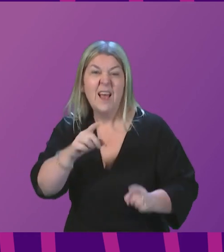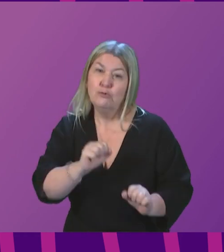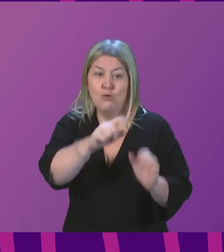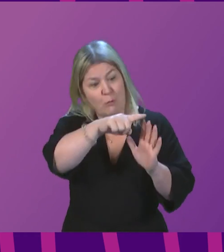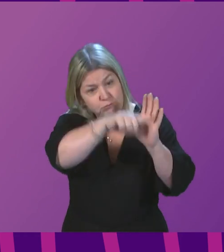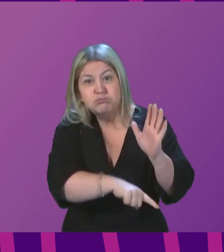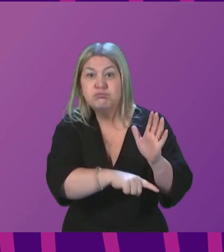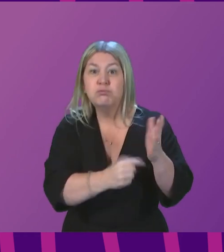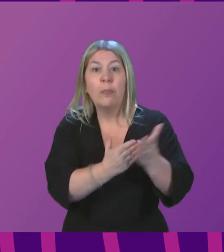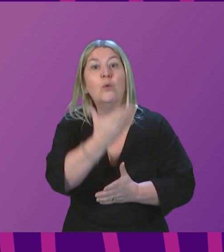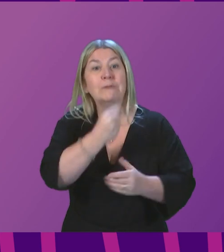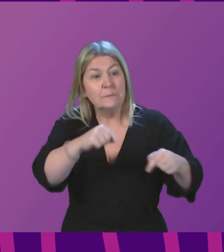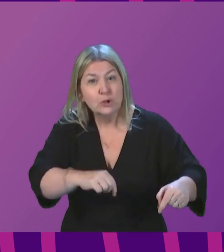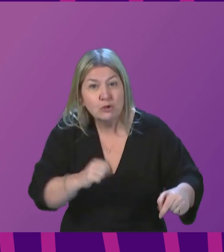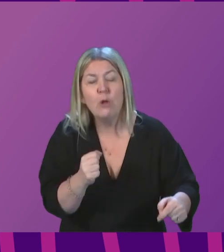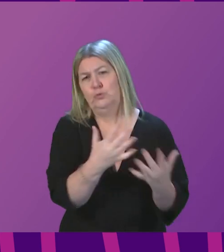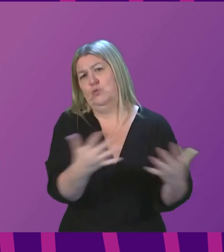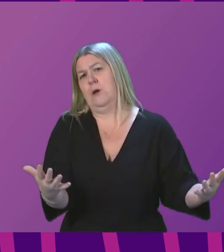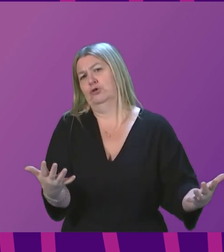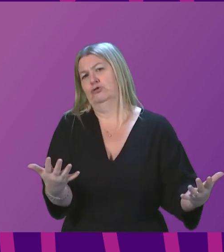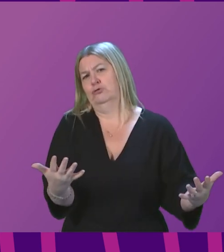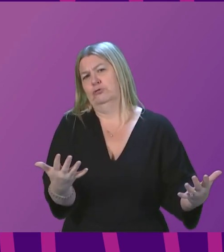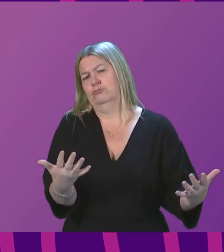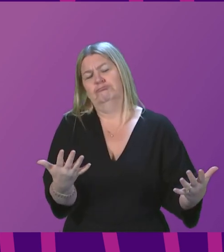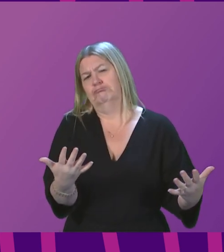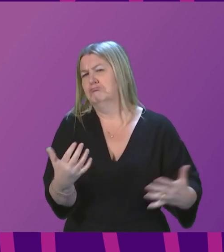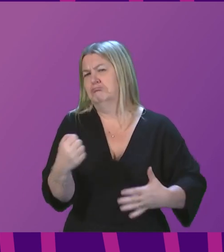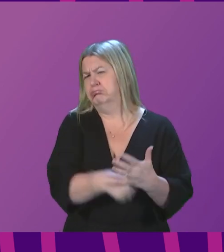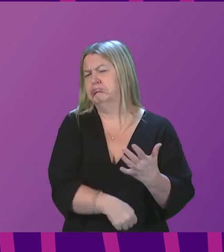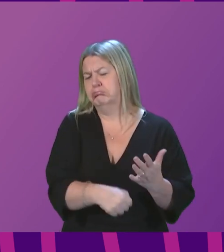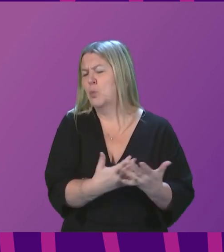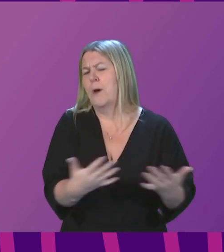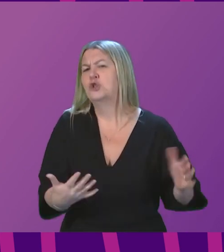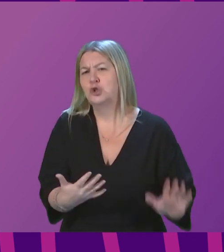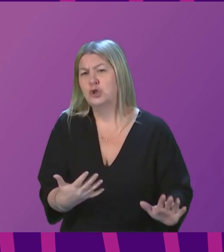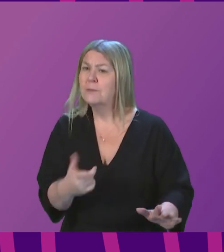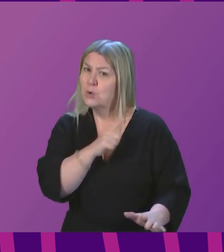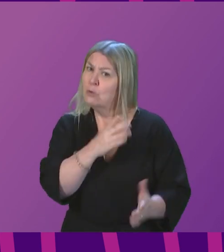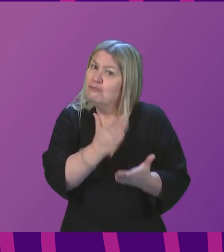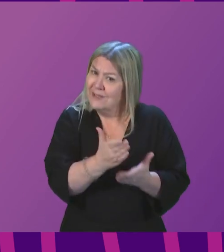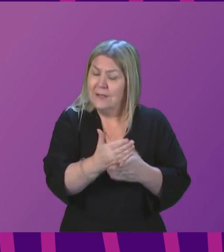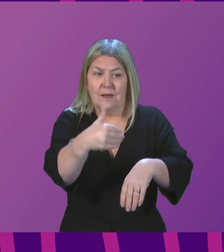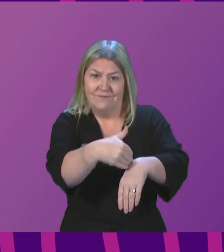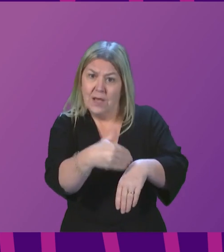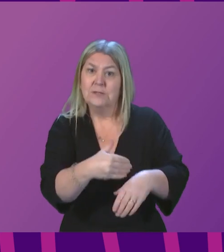The First Minister imposed restrictions that had a massive impact on jobs, businesses and